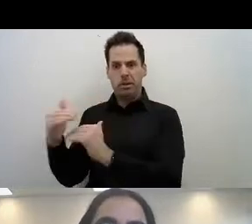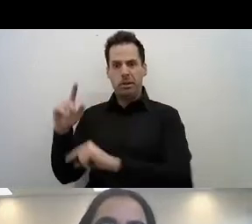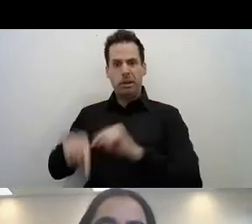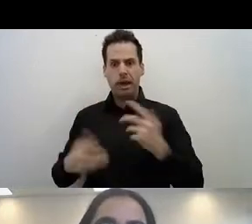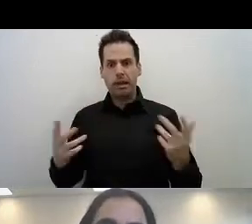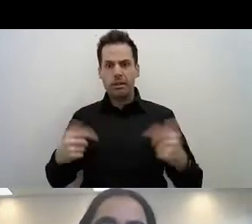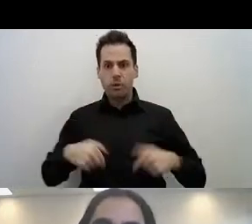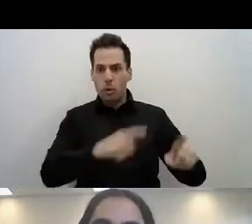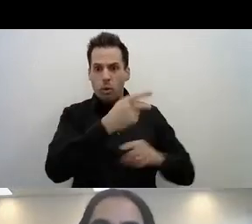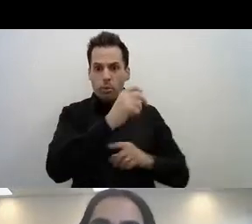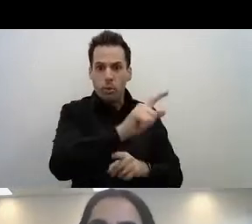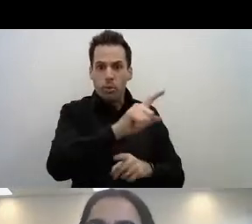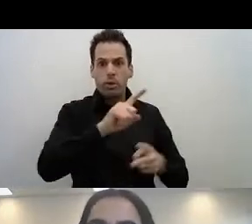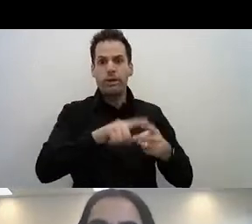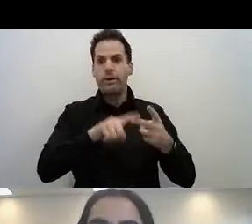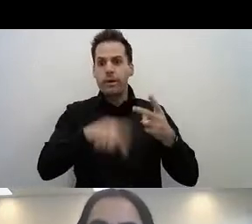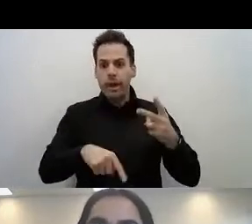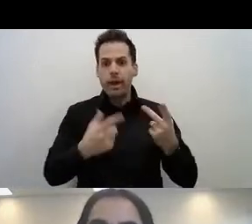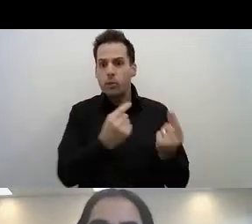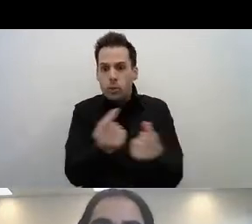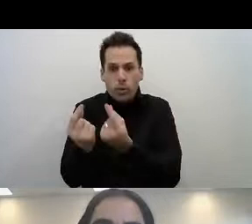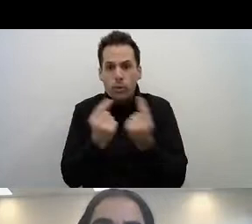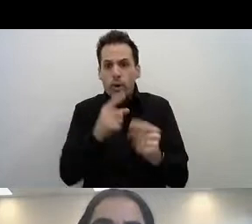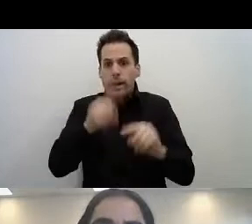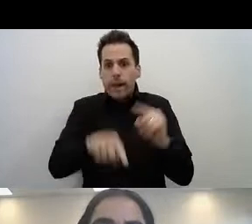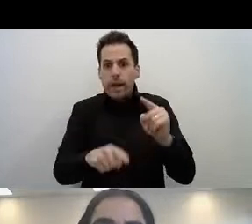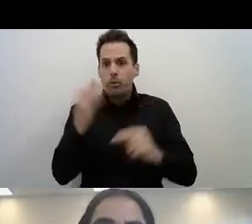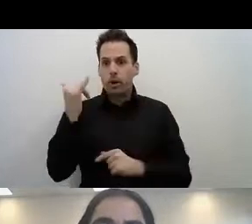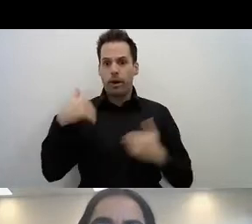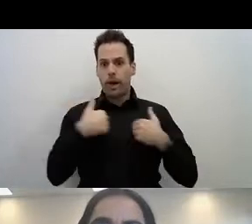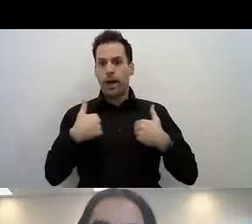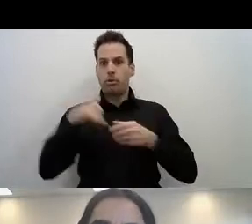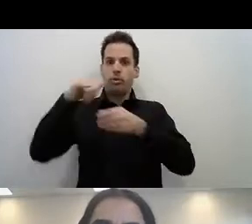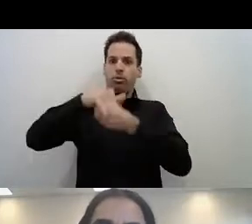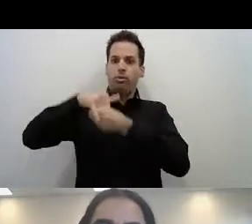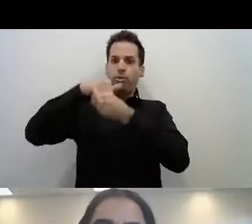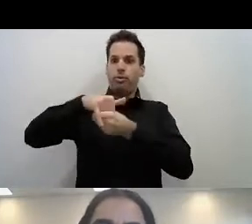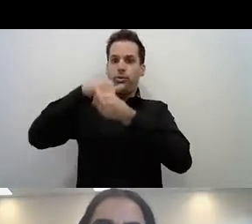the resort owners indicated the service animal was not allowed the complainant and his family